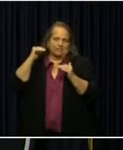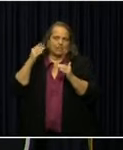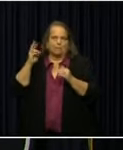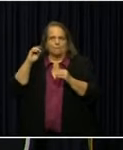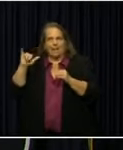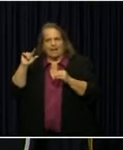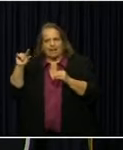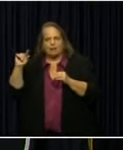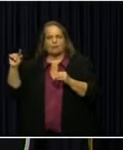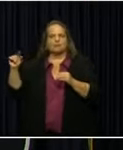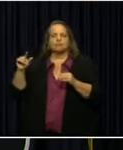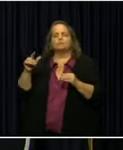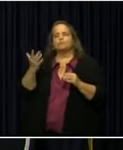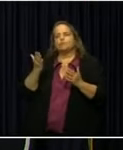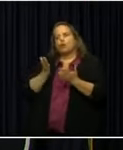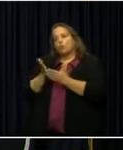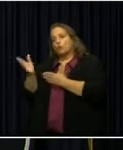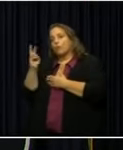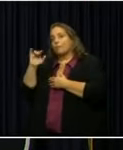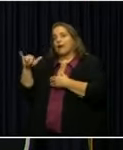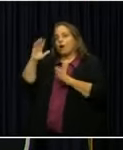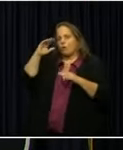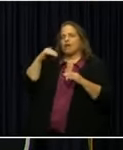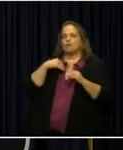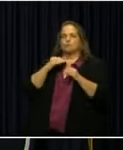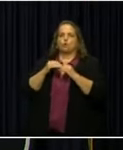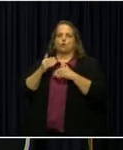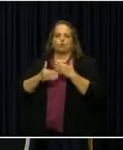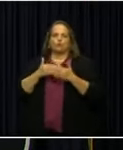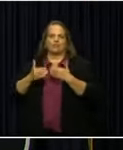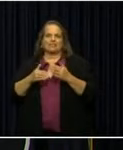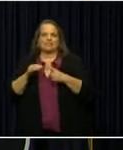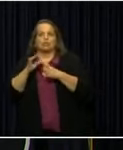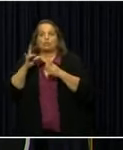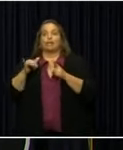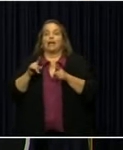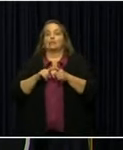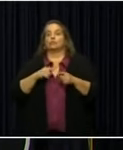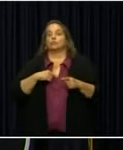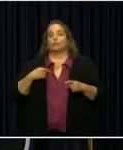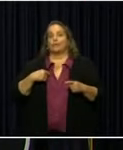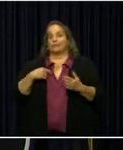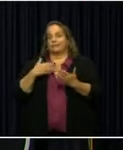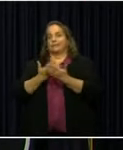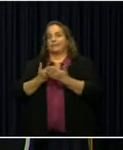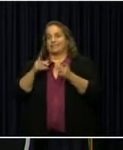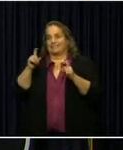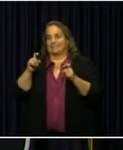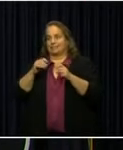NUMBER OF CASES AND QUALITY OF CARE THERE. HOPKINS COUNTY HAS BEEN HIT SO